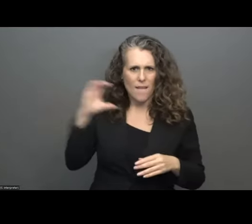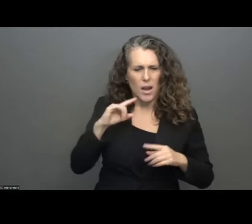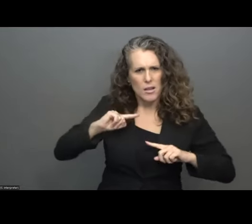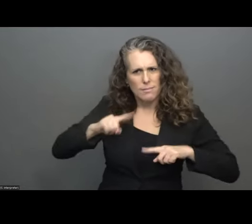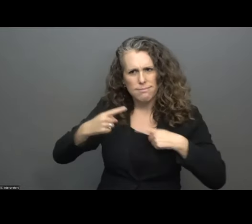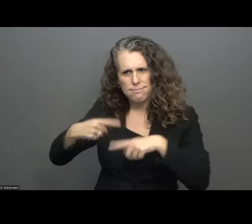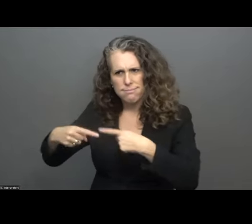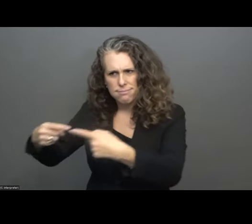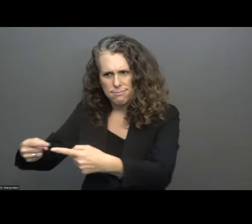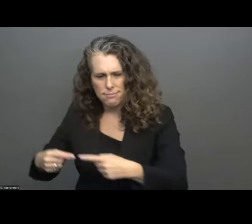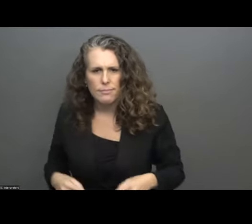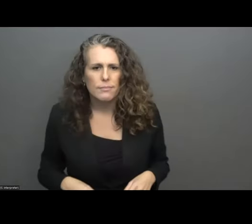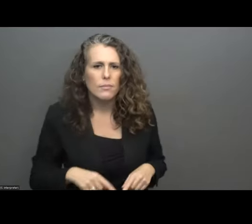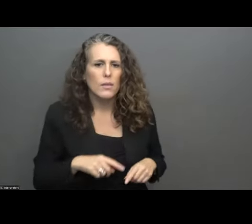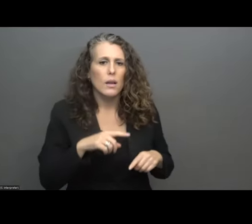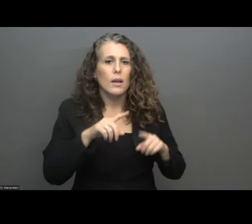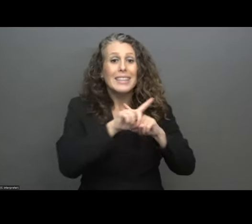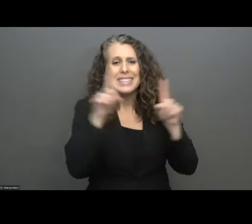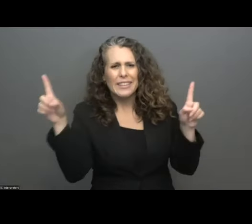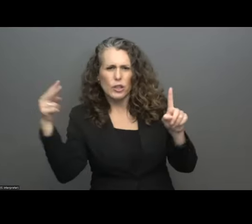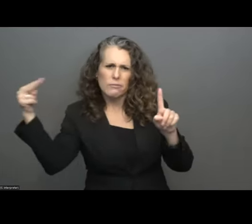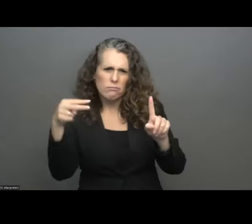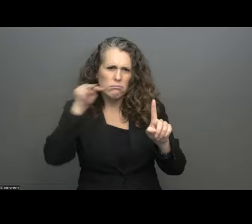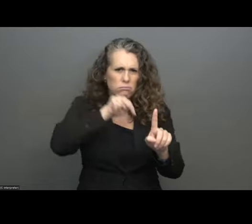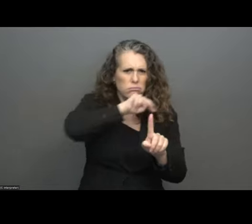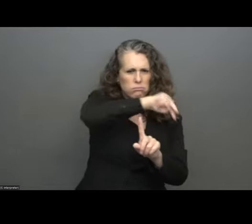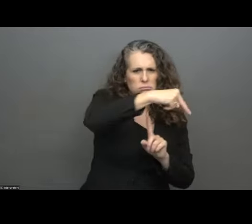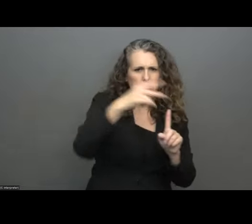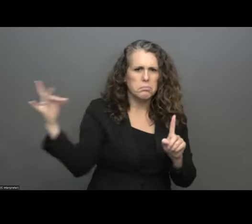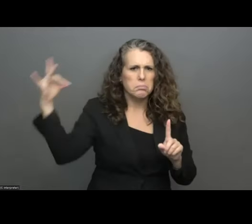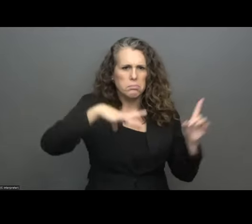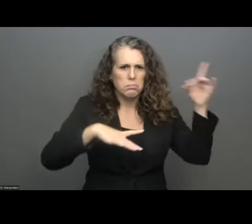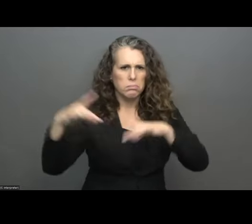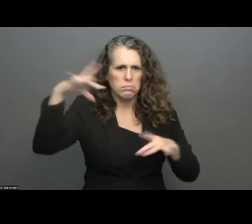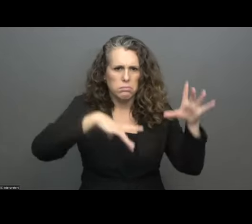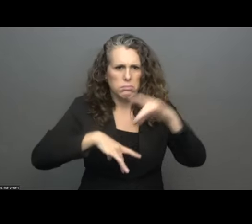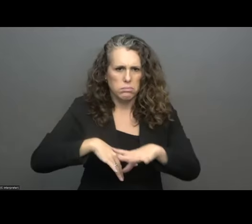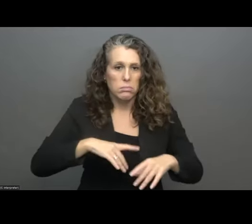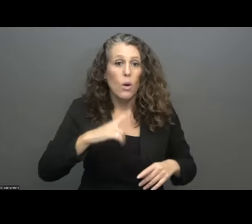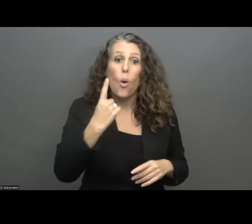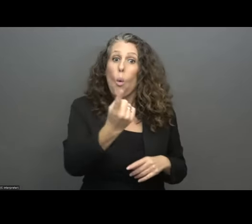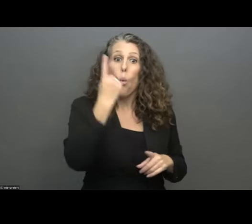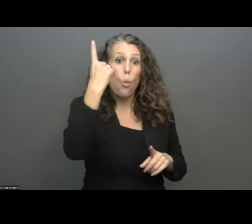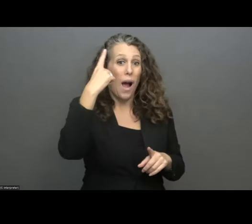researcher devil touch with me Let us show. 11:41:10 in the quiver Bethel cooties I assume